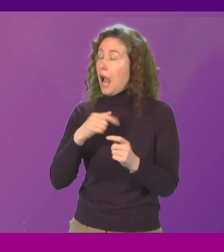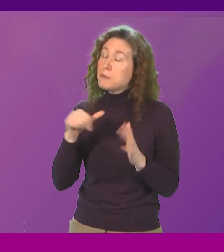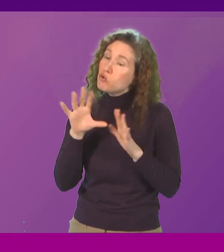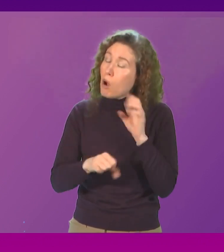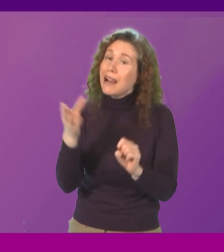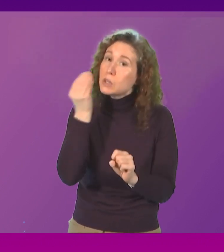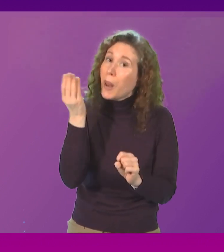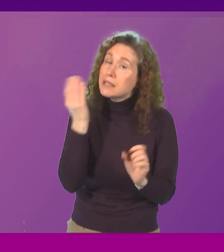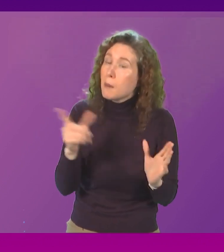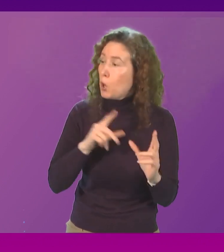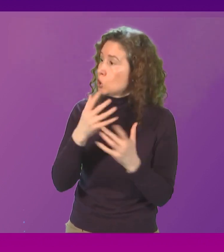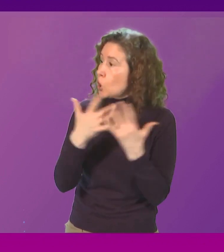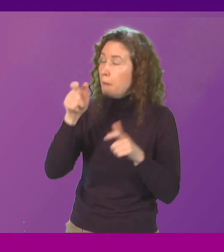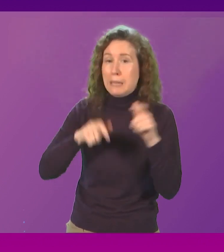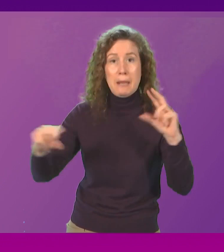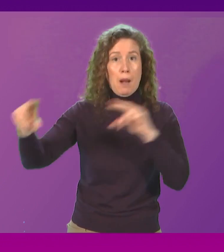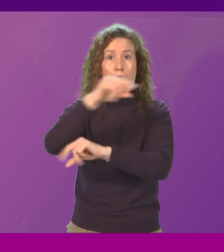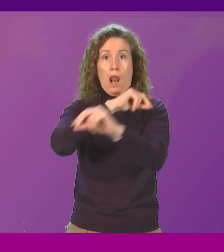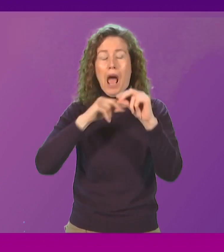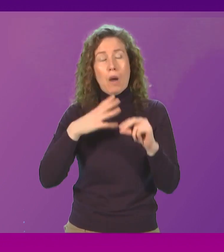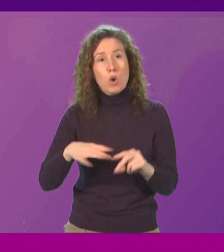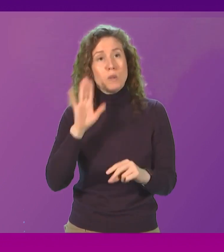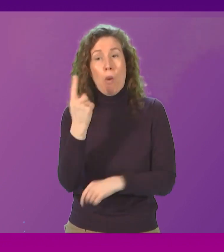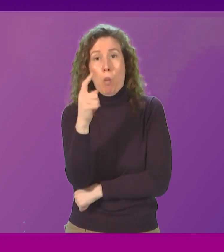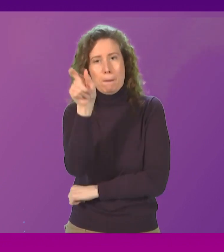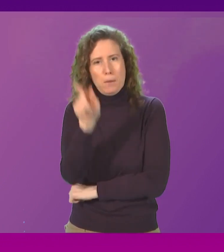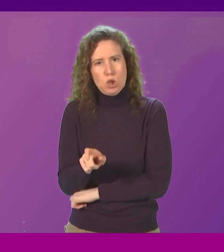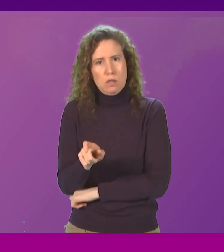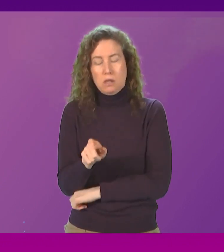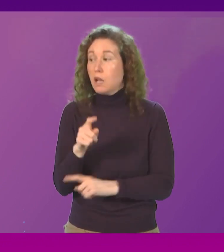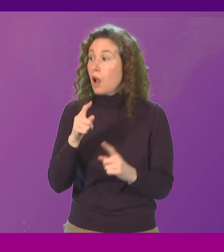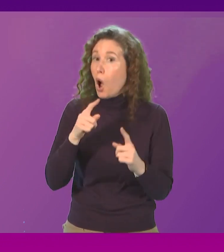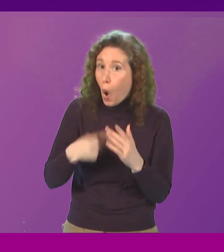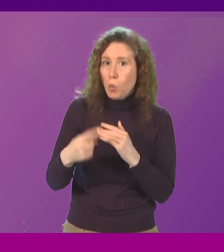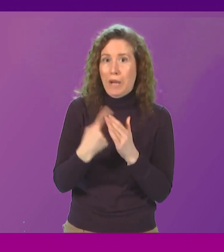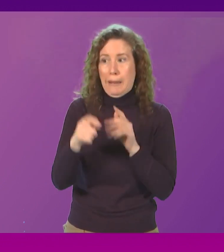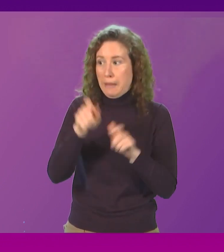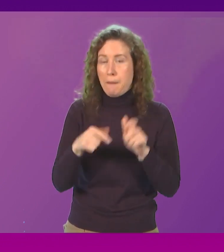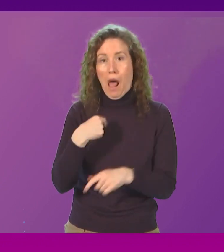I would be grateful if we could hear one member at a time—and only those members whom I have called.